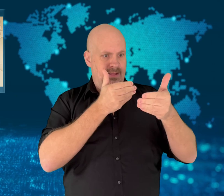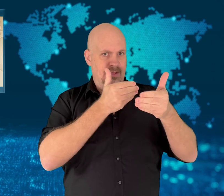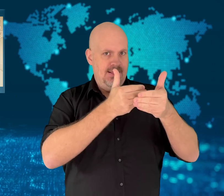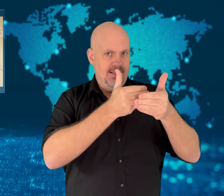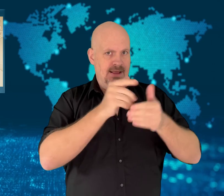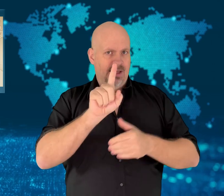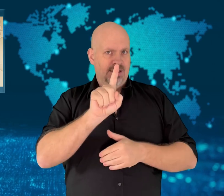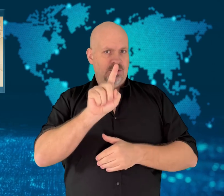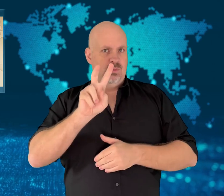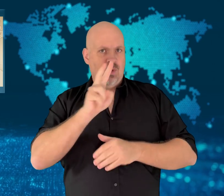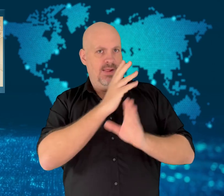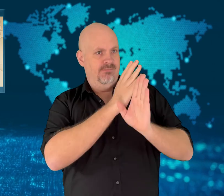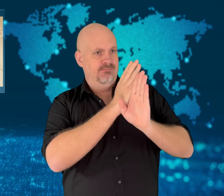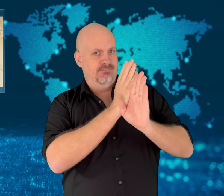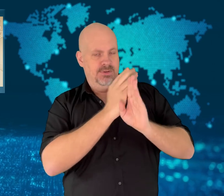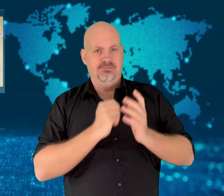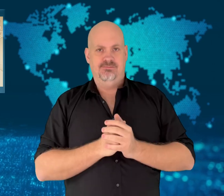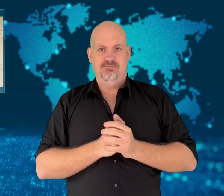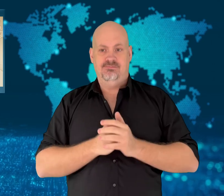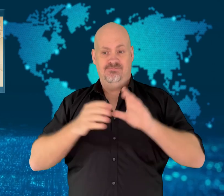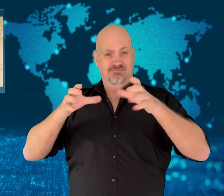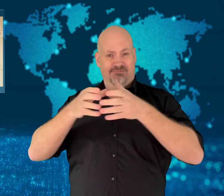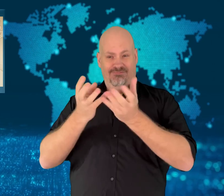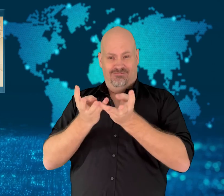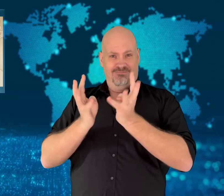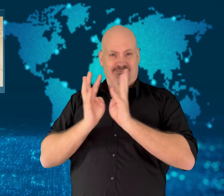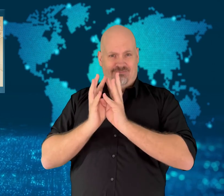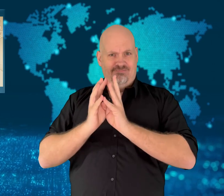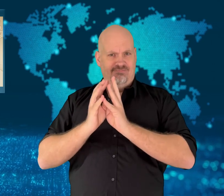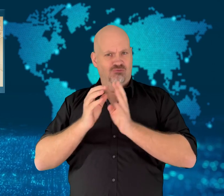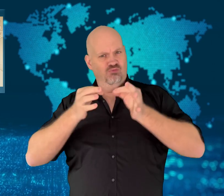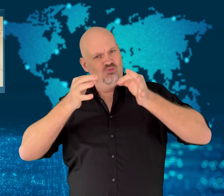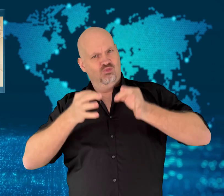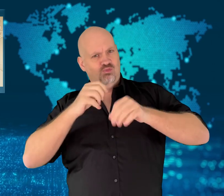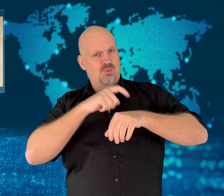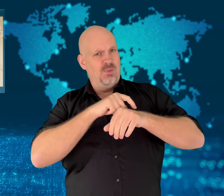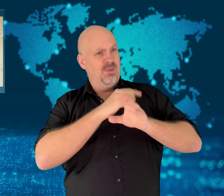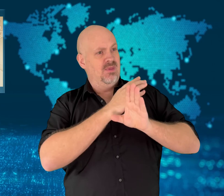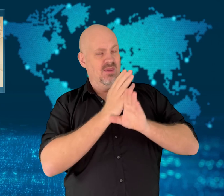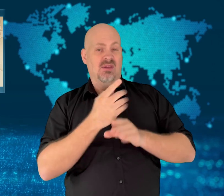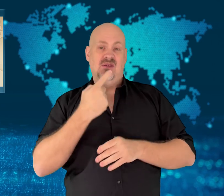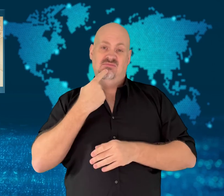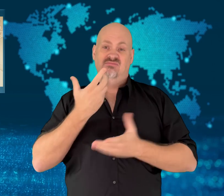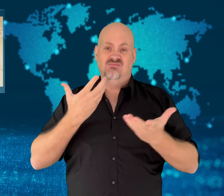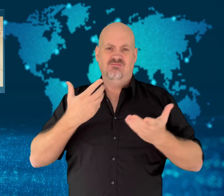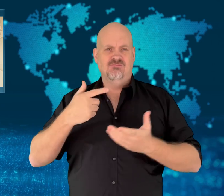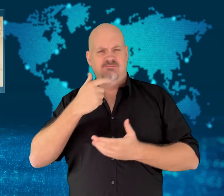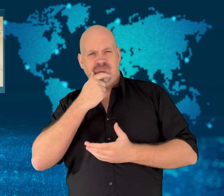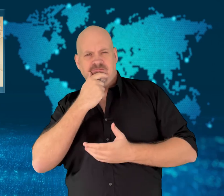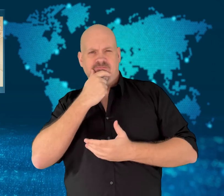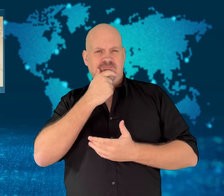but has now been moved to show 90 seconds to midnight.